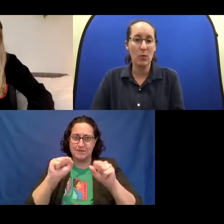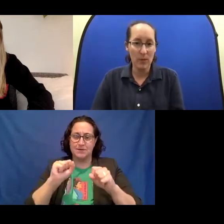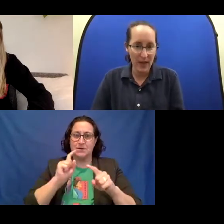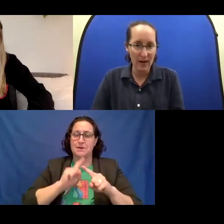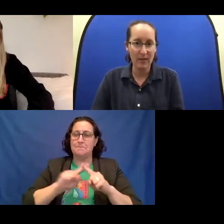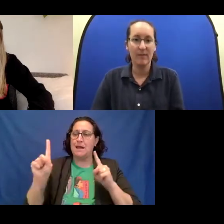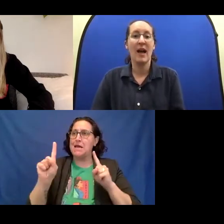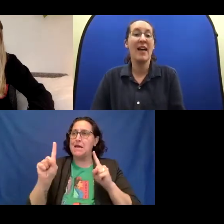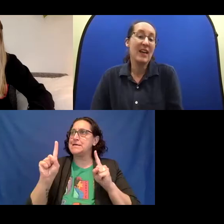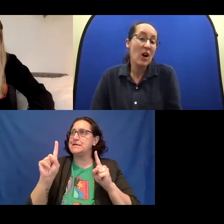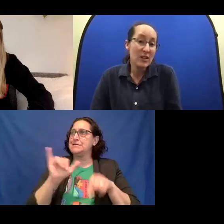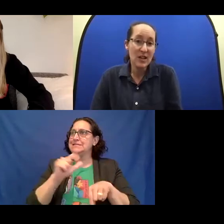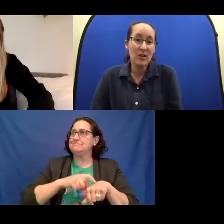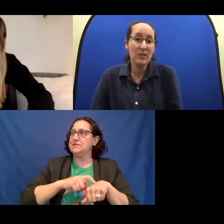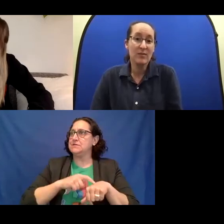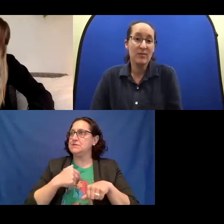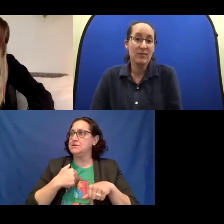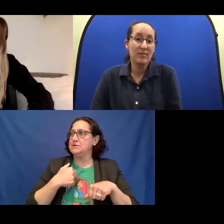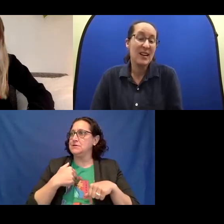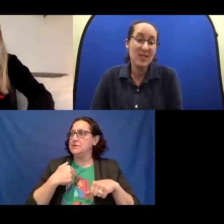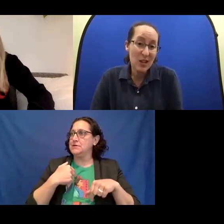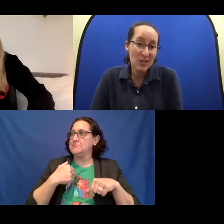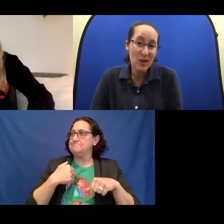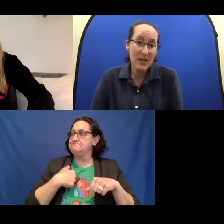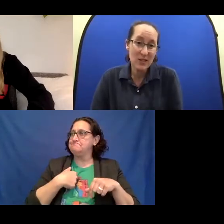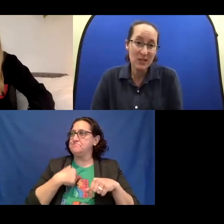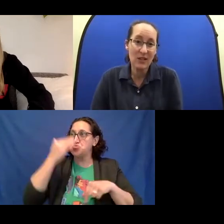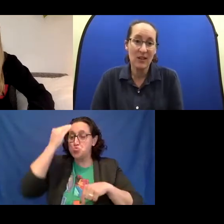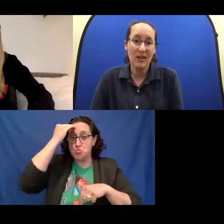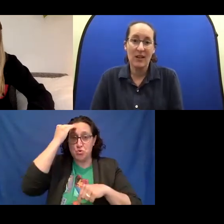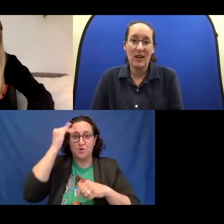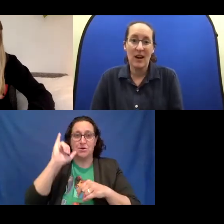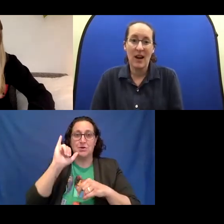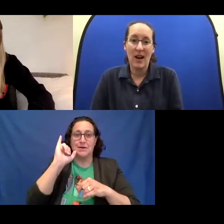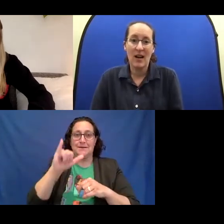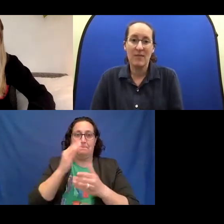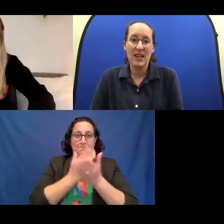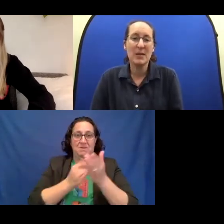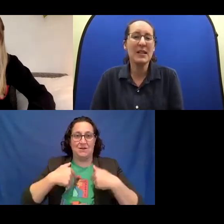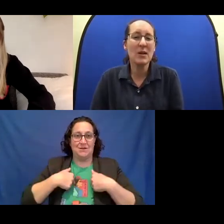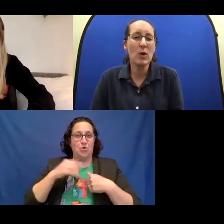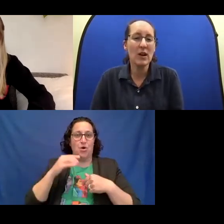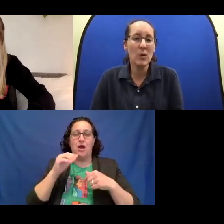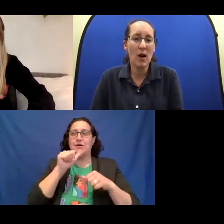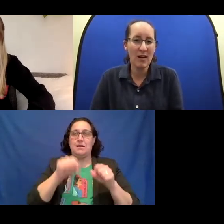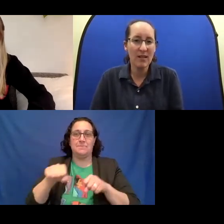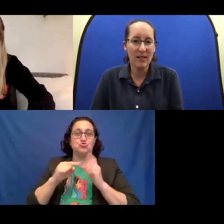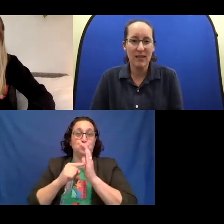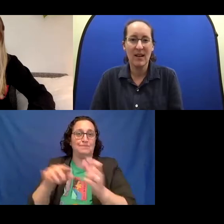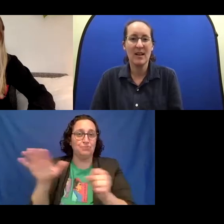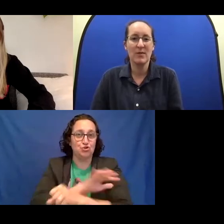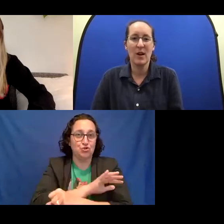there, and then also an instructor at Western. It depends on where you are as far as